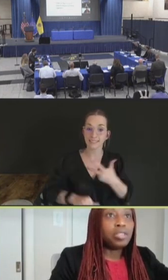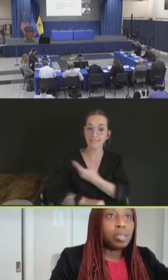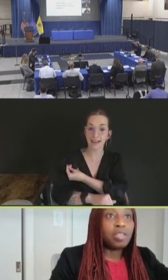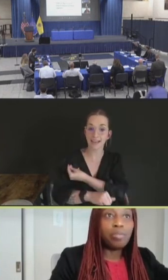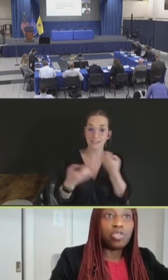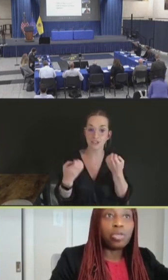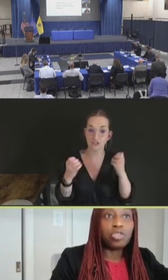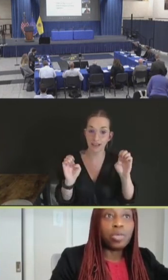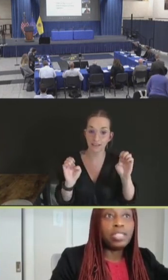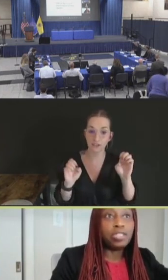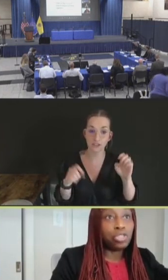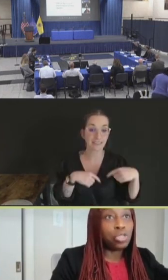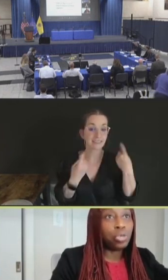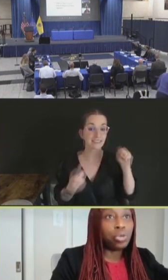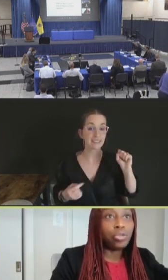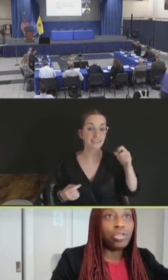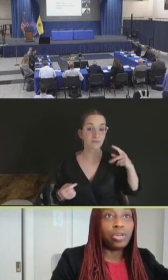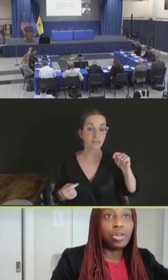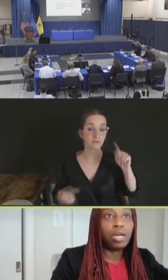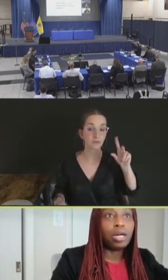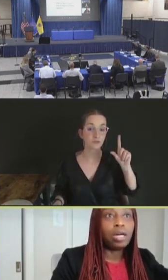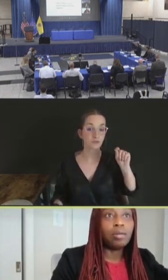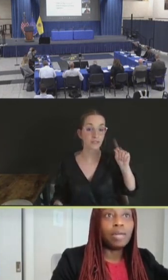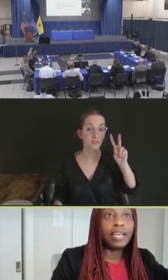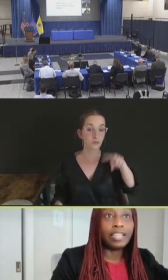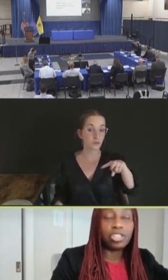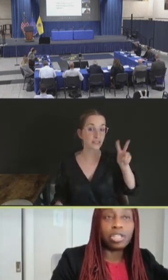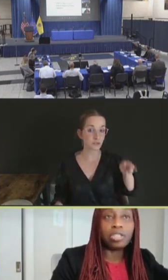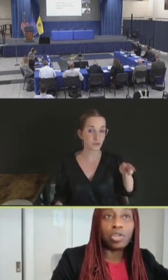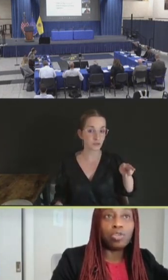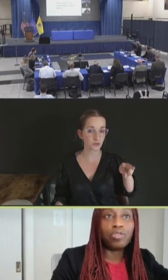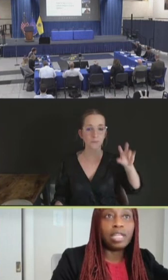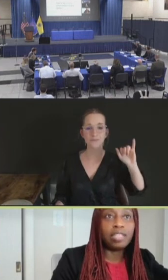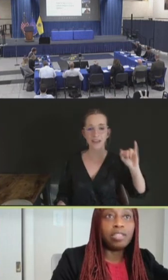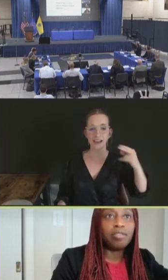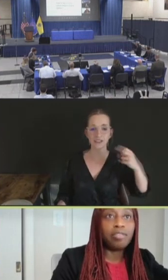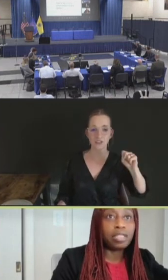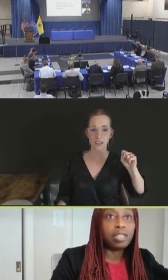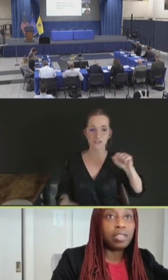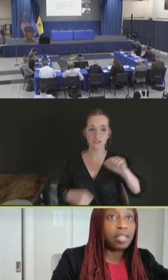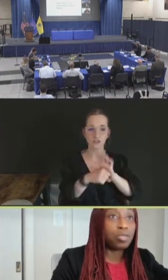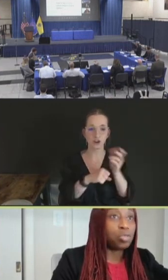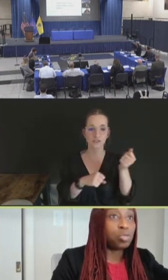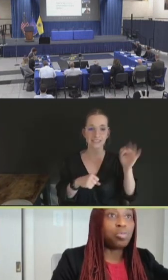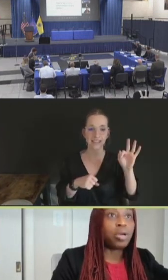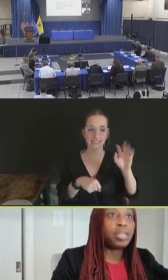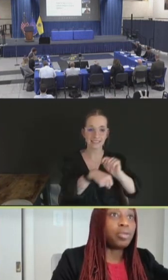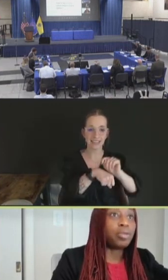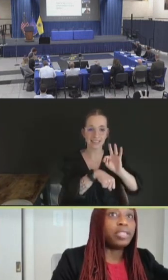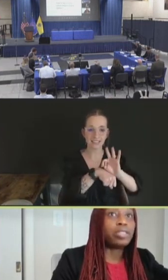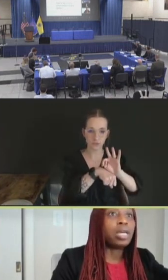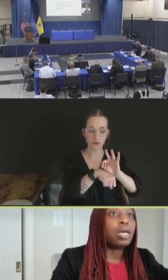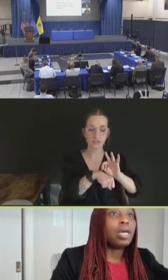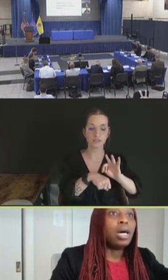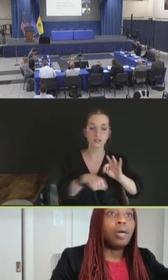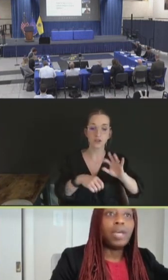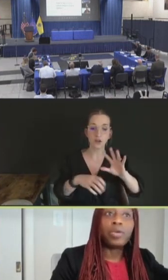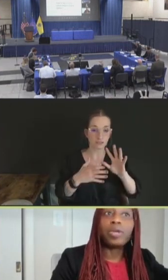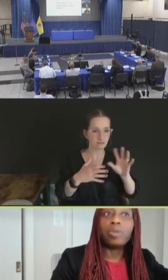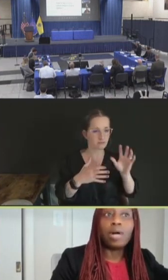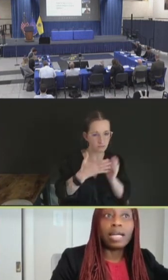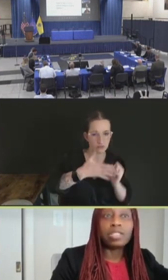In September 2022, the IHS COVID-19 vaccine test was prioritized equitable access,